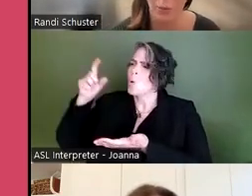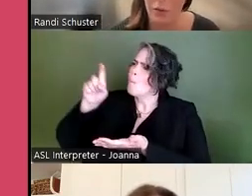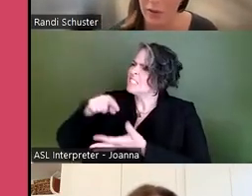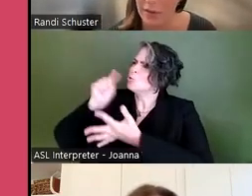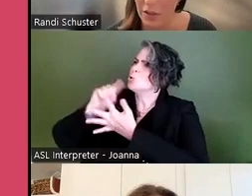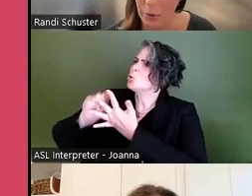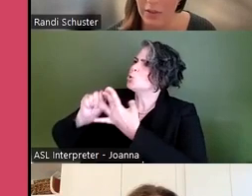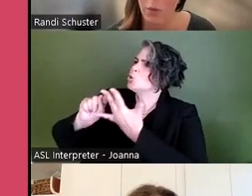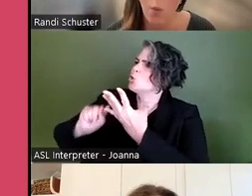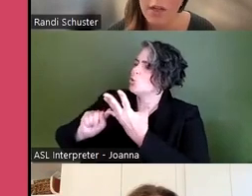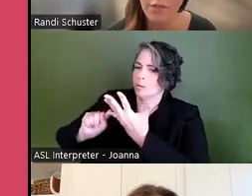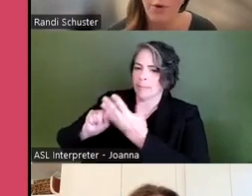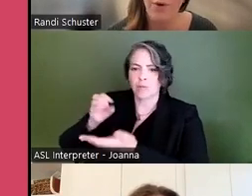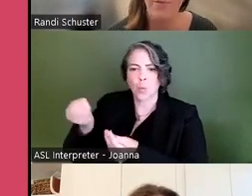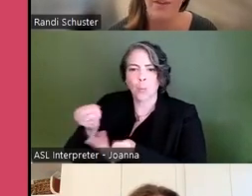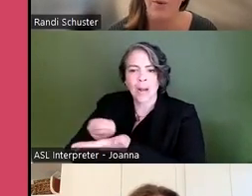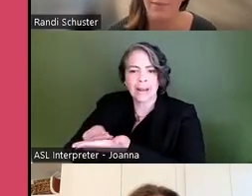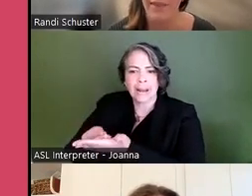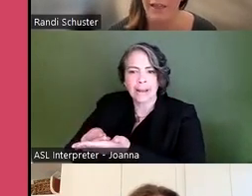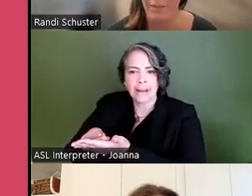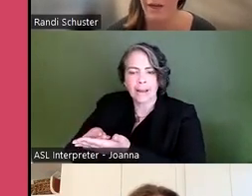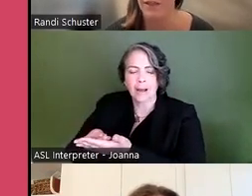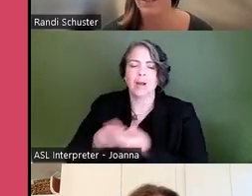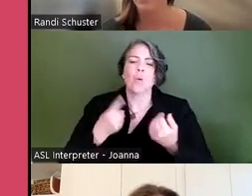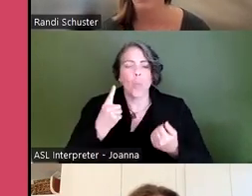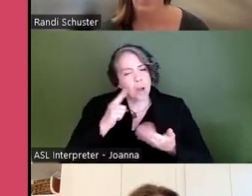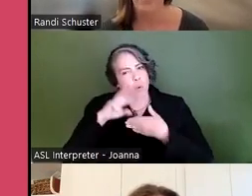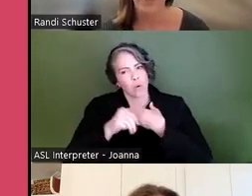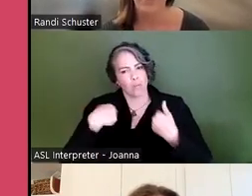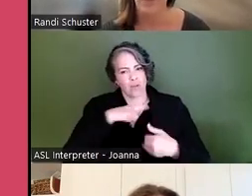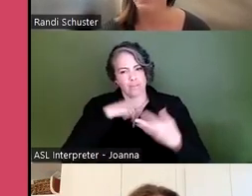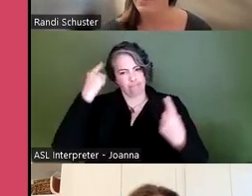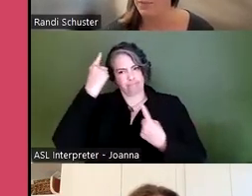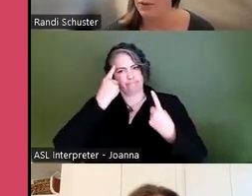resources to do it." So one of the programs we've been thinking about is around SBIRT,